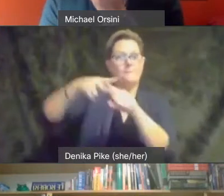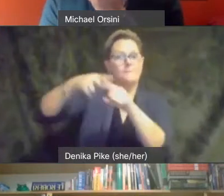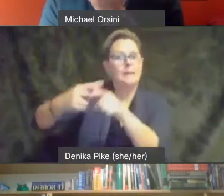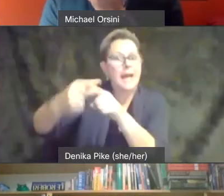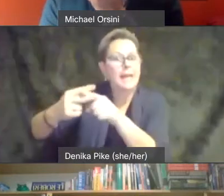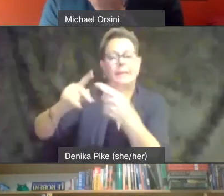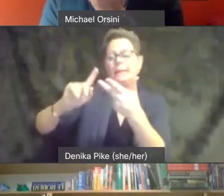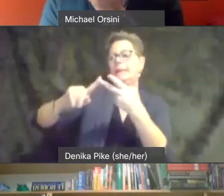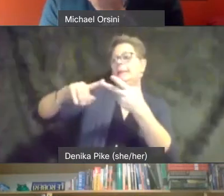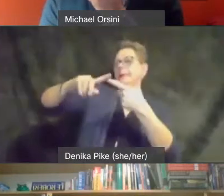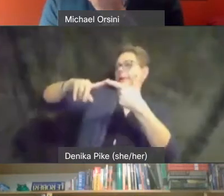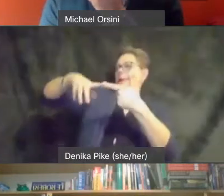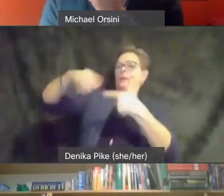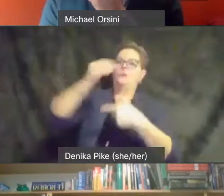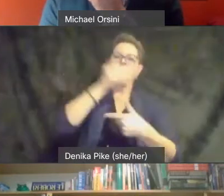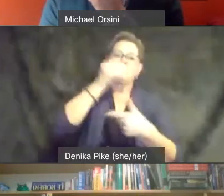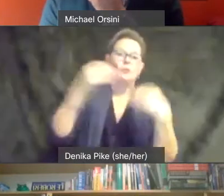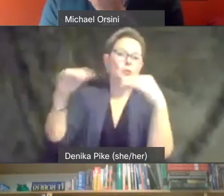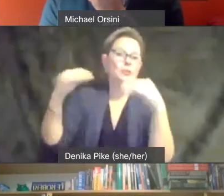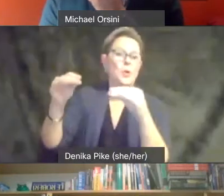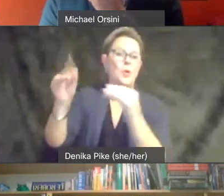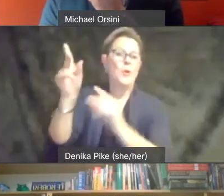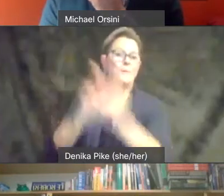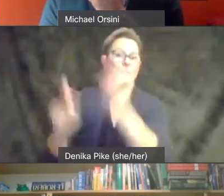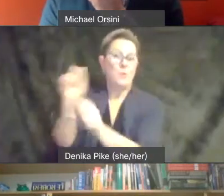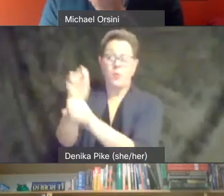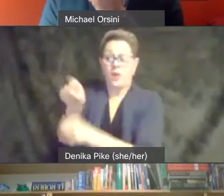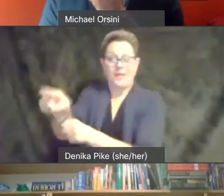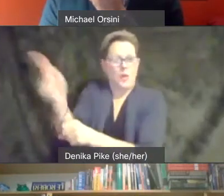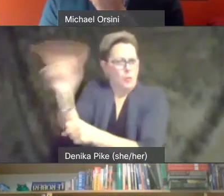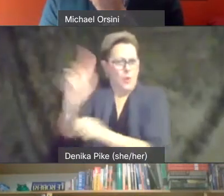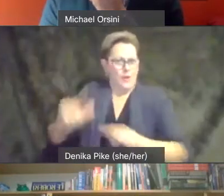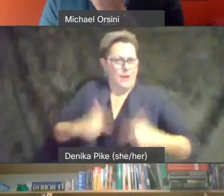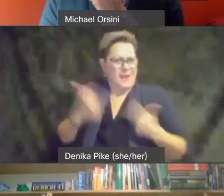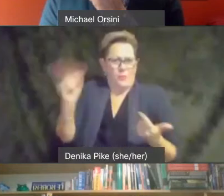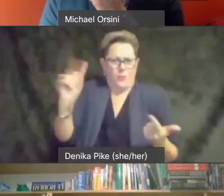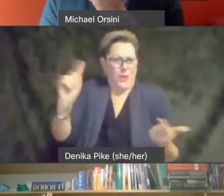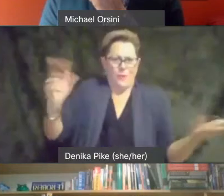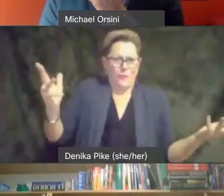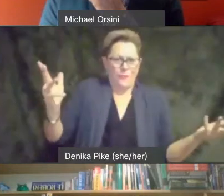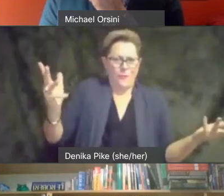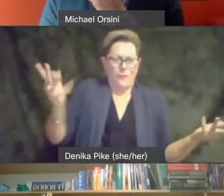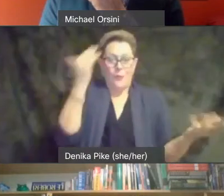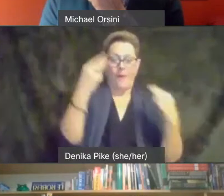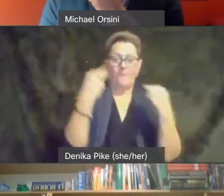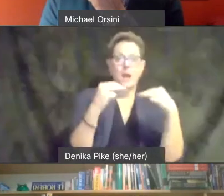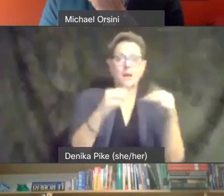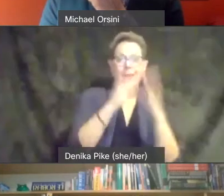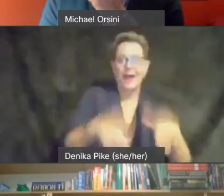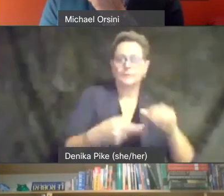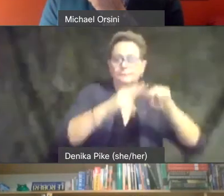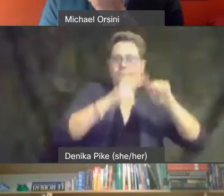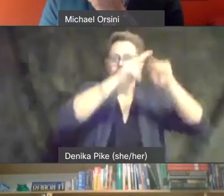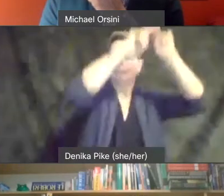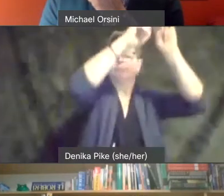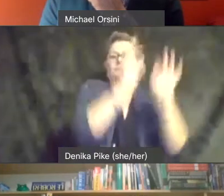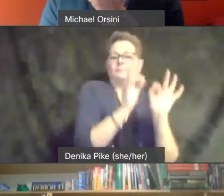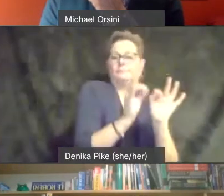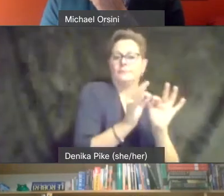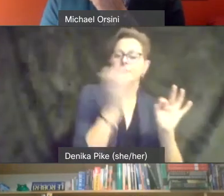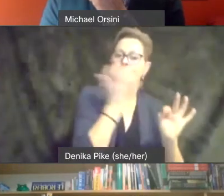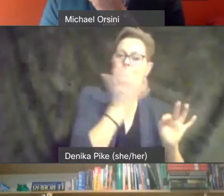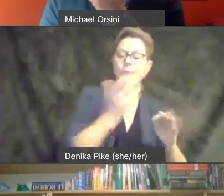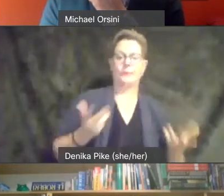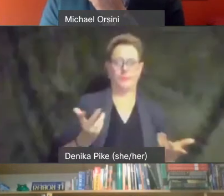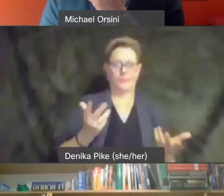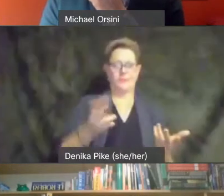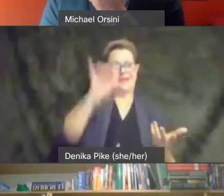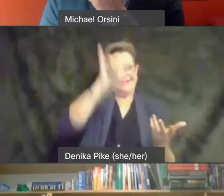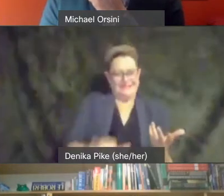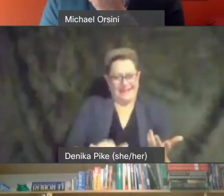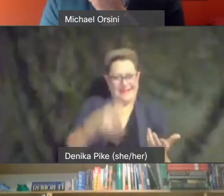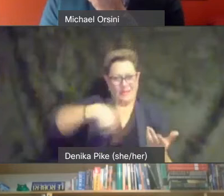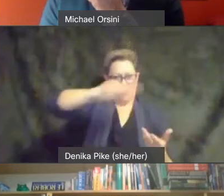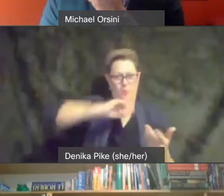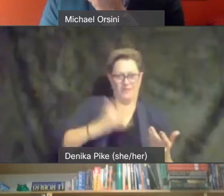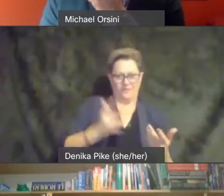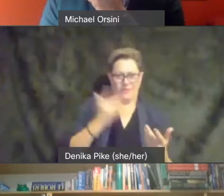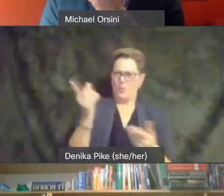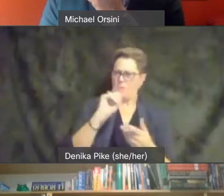Where are the people that work in your grocery store live related to this? We end up with this sort of khf economy that actually has spatial implications of where people live and work in terms of the map of both urban and rural Canada.